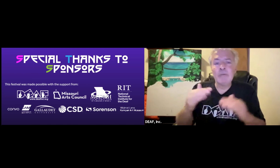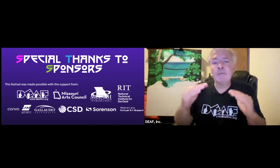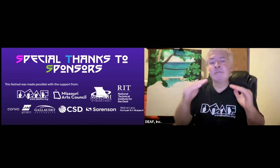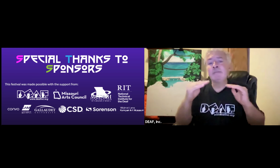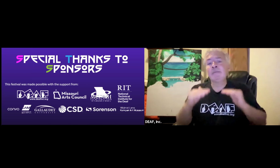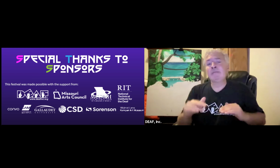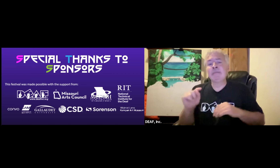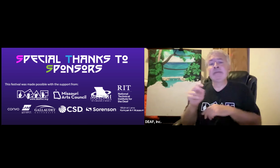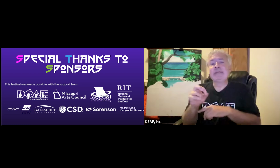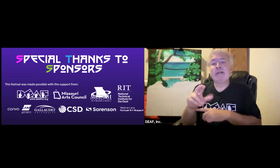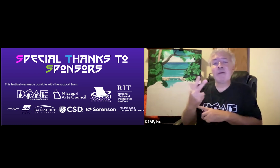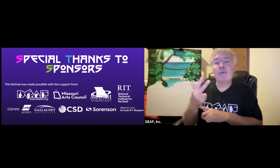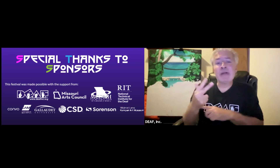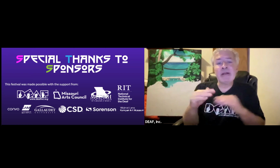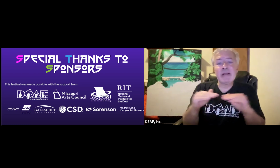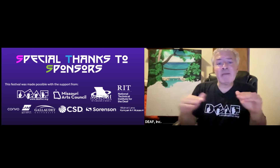They were all tier 2 sponsors.